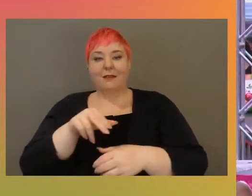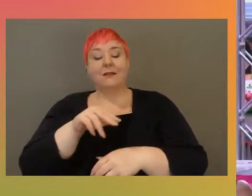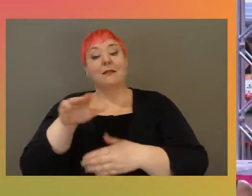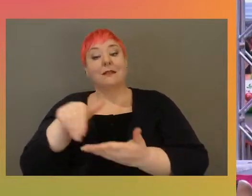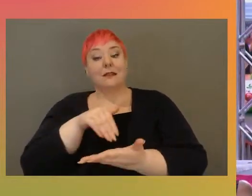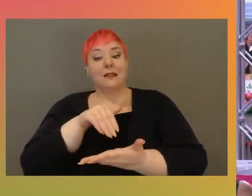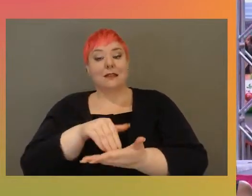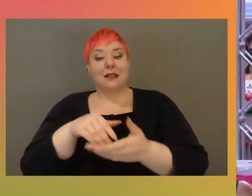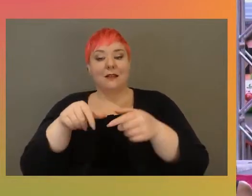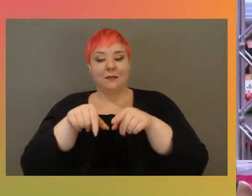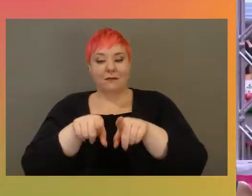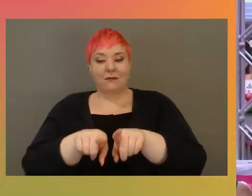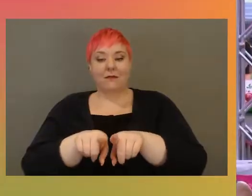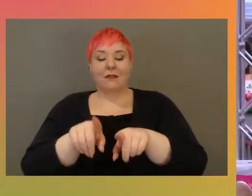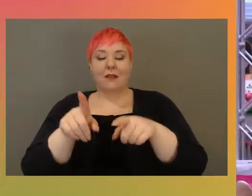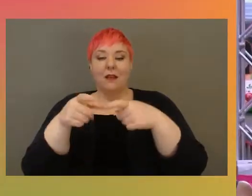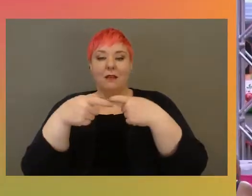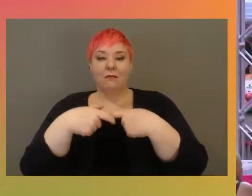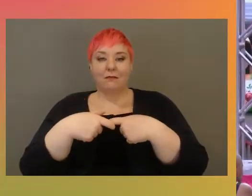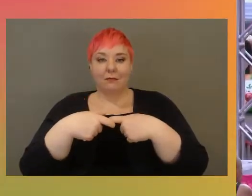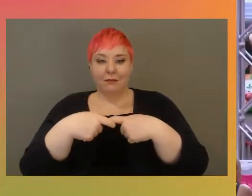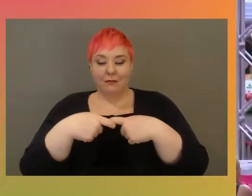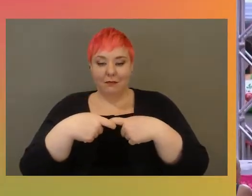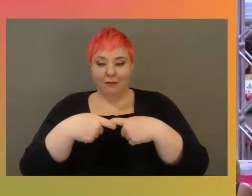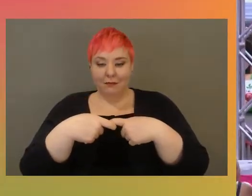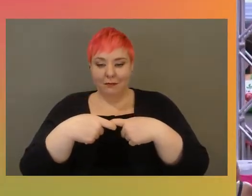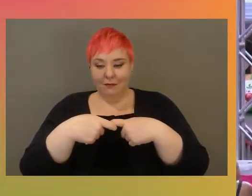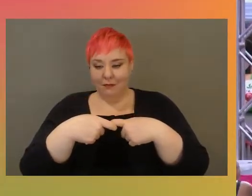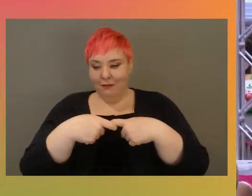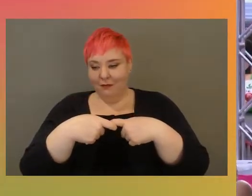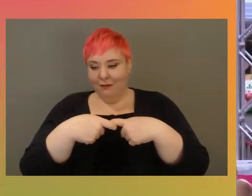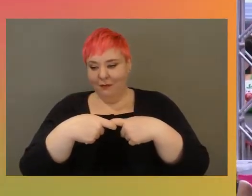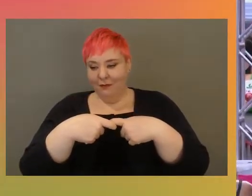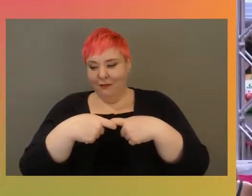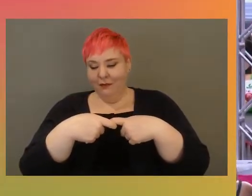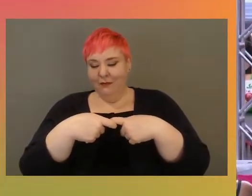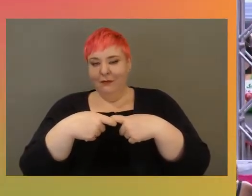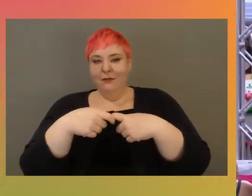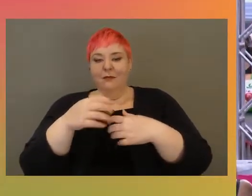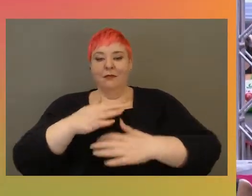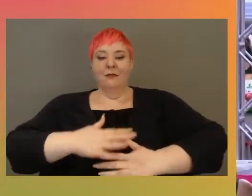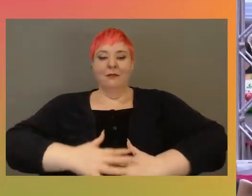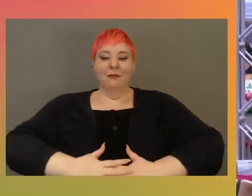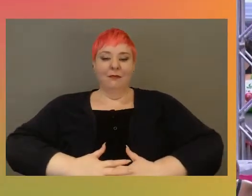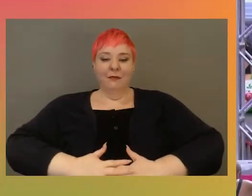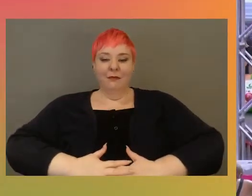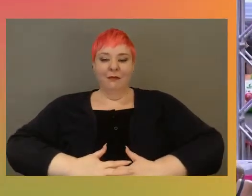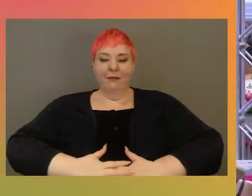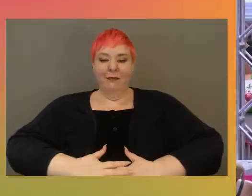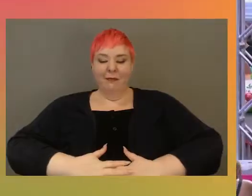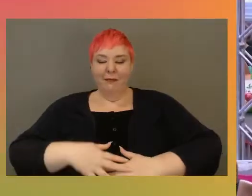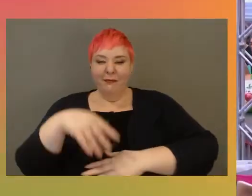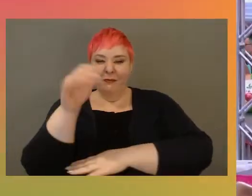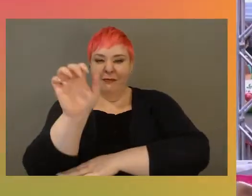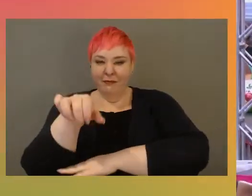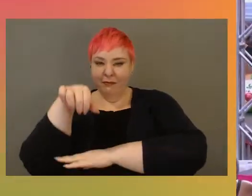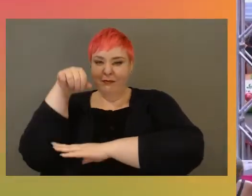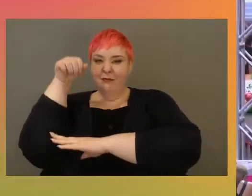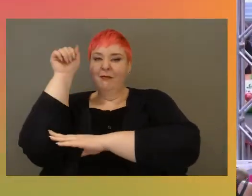COME BACK TO CENTER.